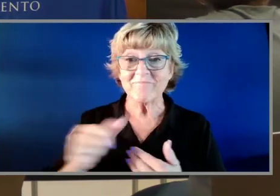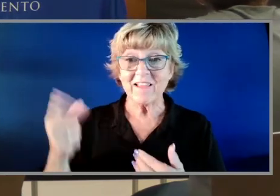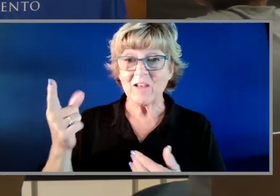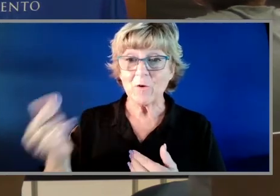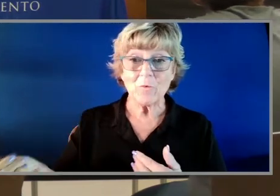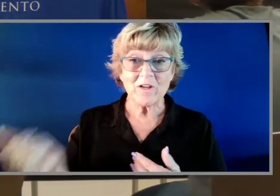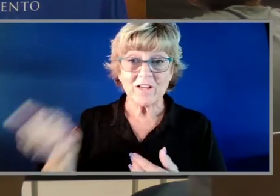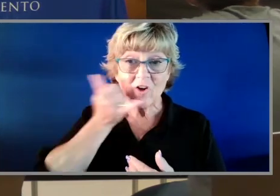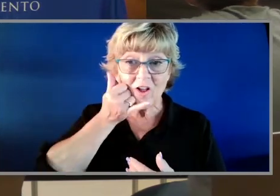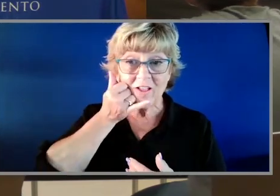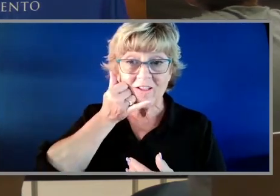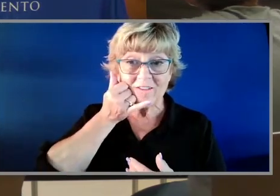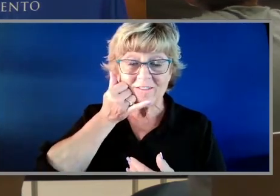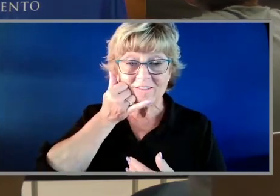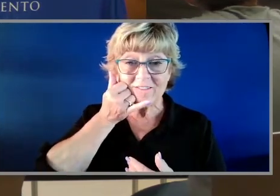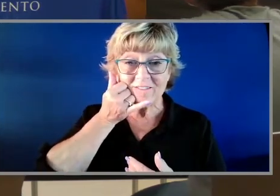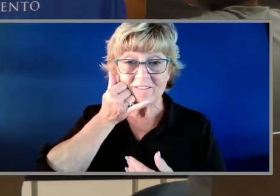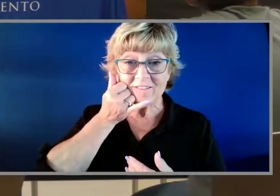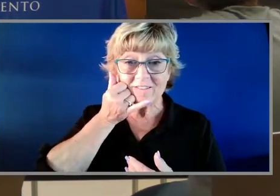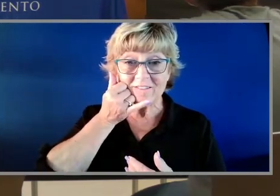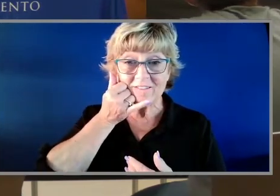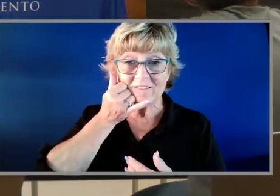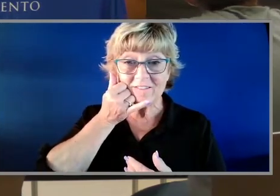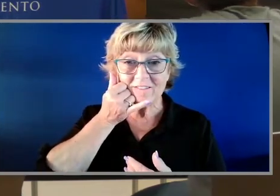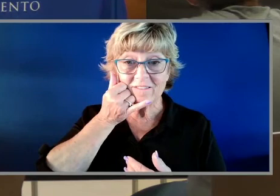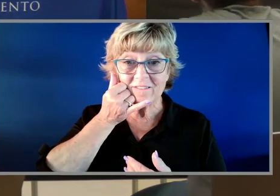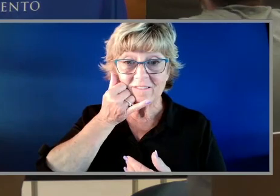Studio: Okay, thanks and flow i'm going to go ahead and check with you one more time to see if anyone is on the phone.